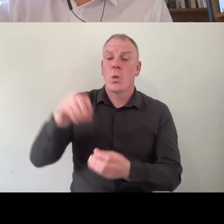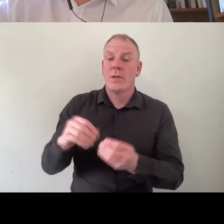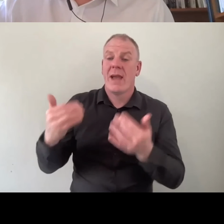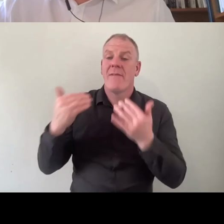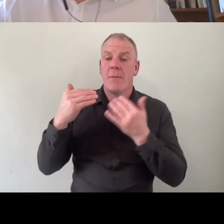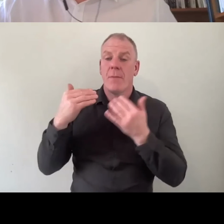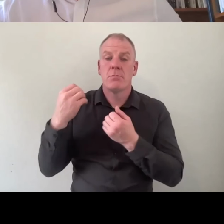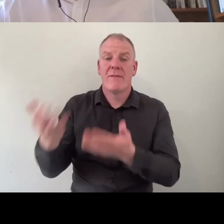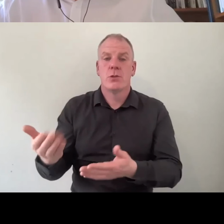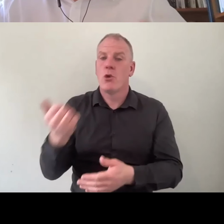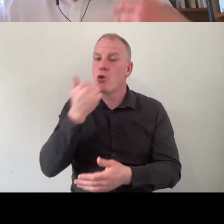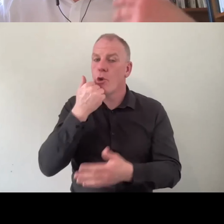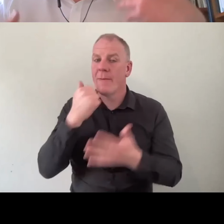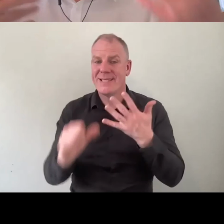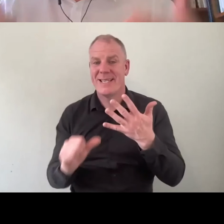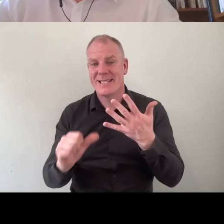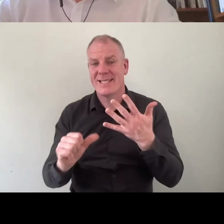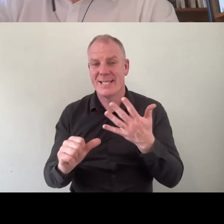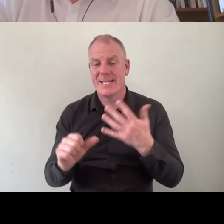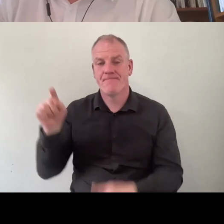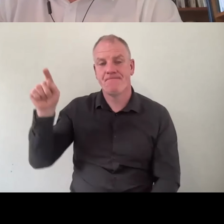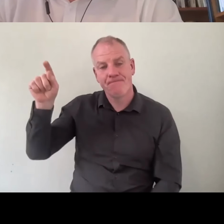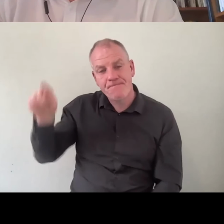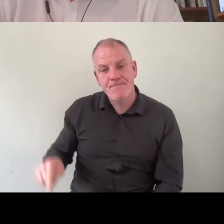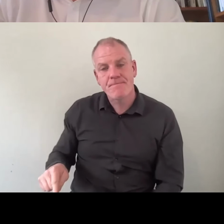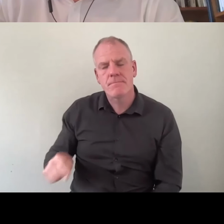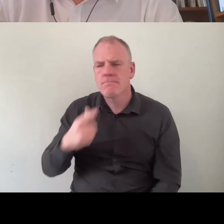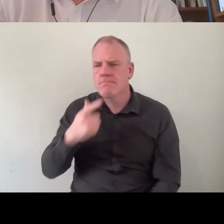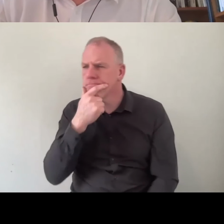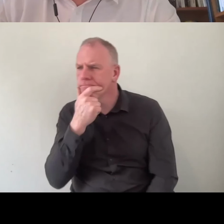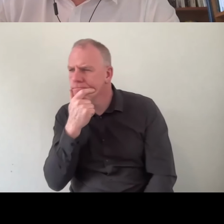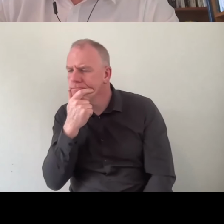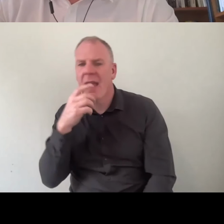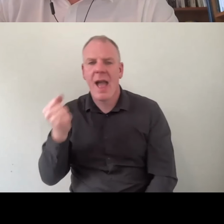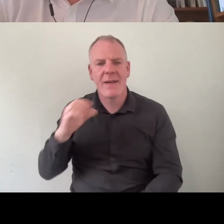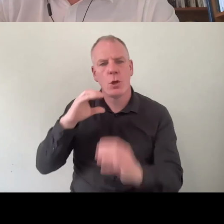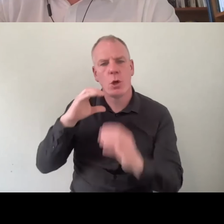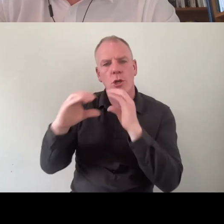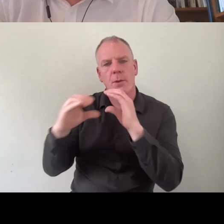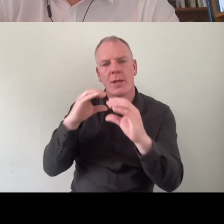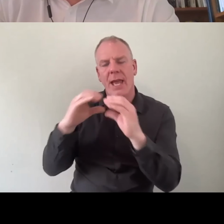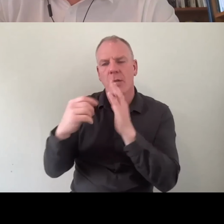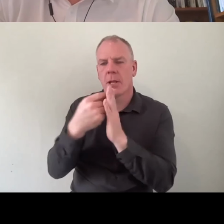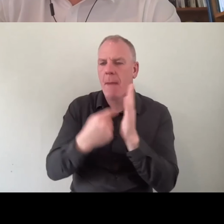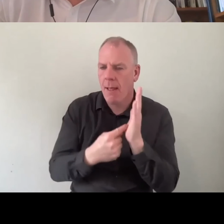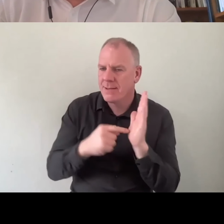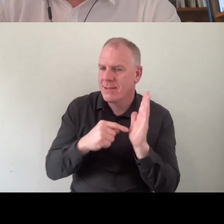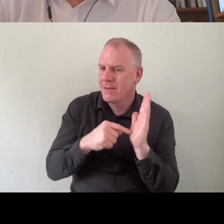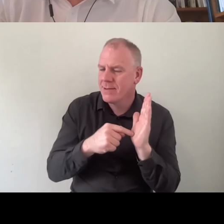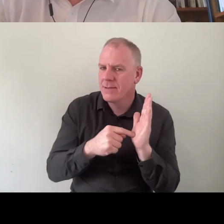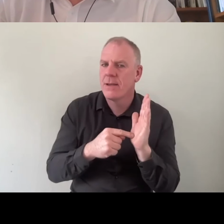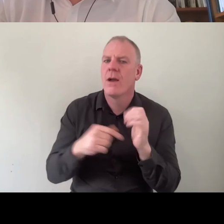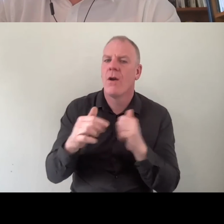number six is look at things like developing a communication policy around the area of inclusive information,